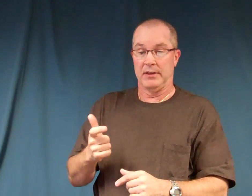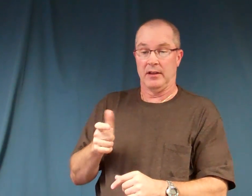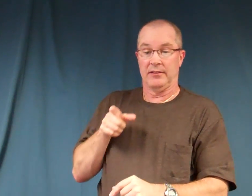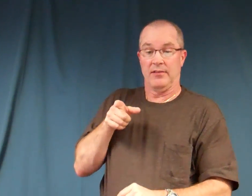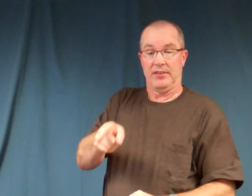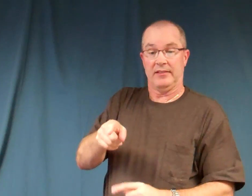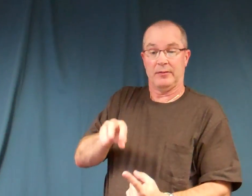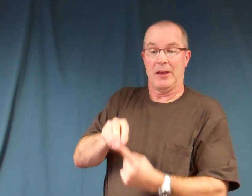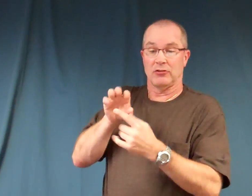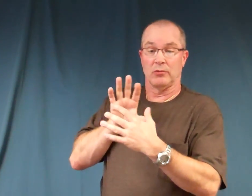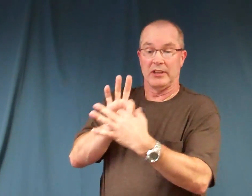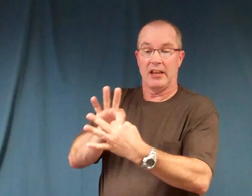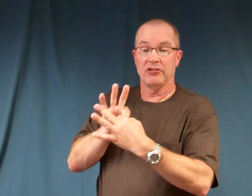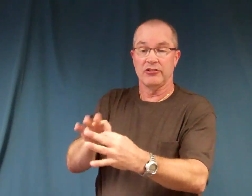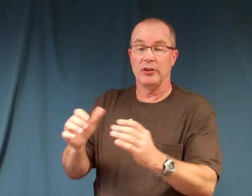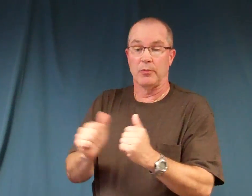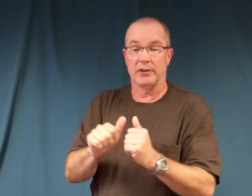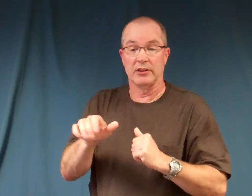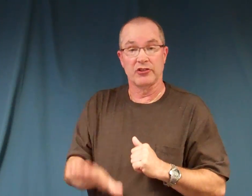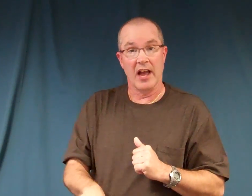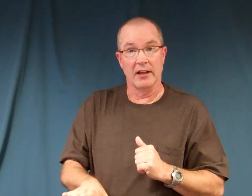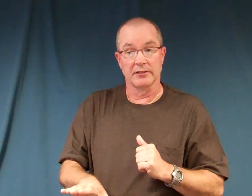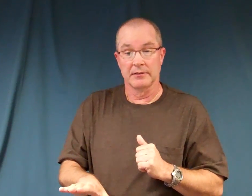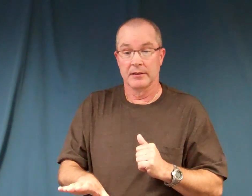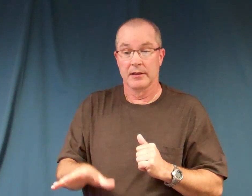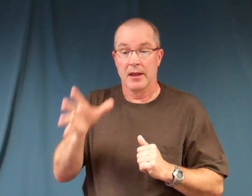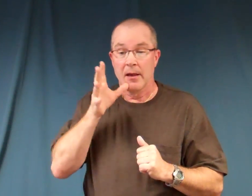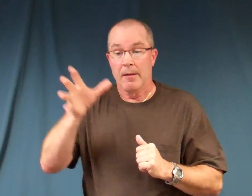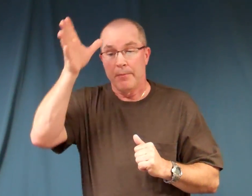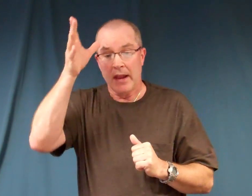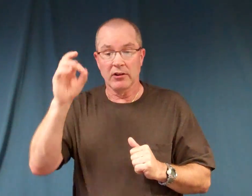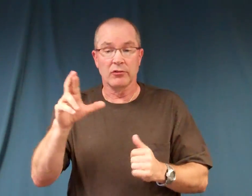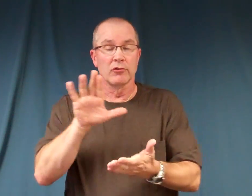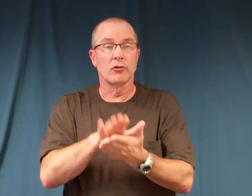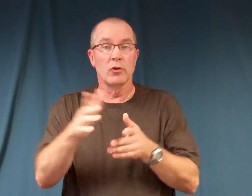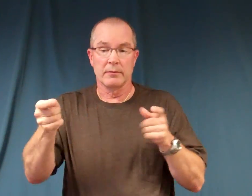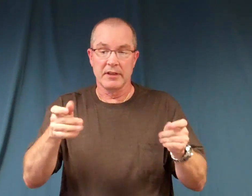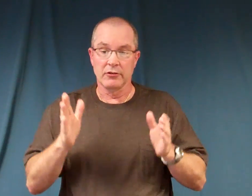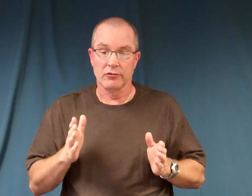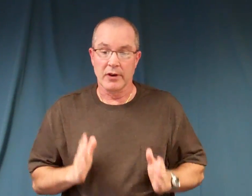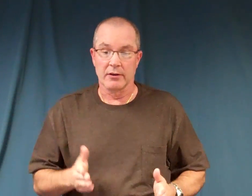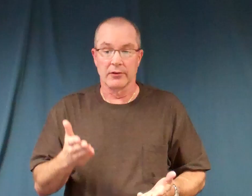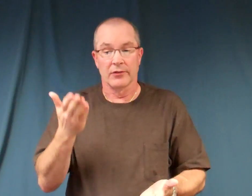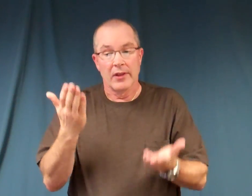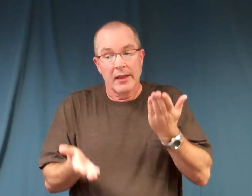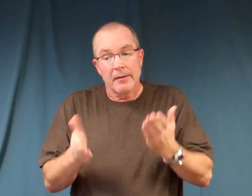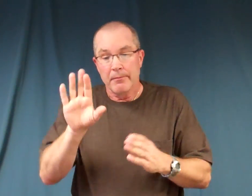because of this special relationship with the child, parents or school administrators